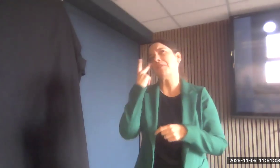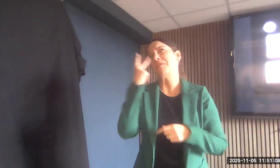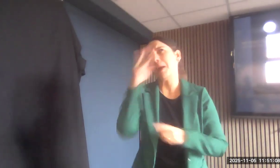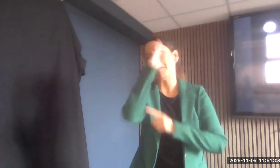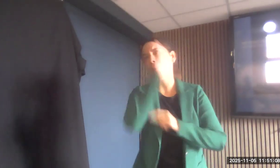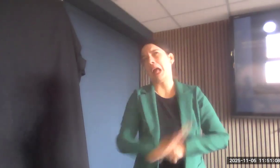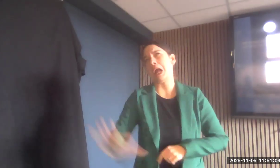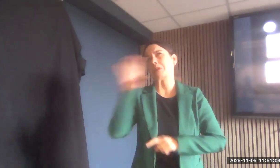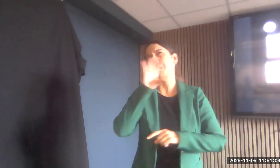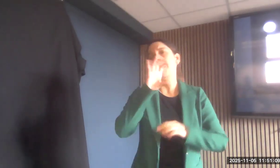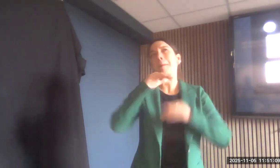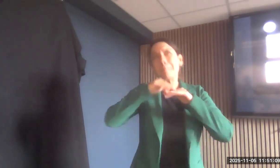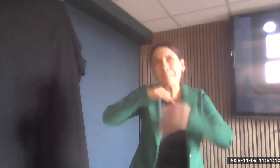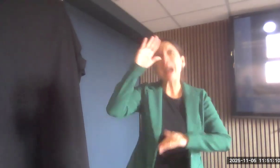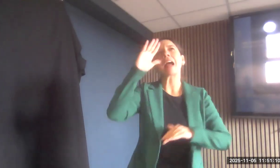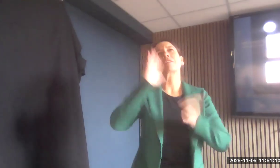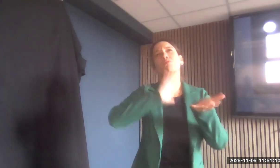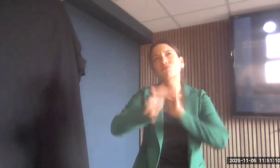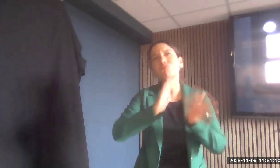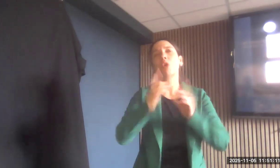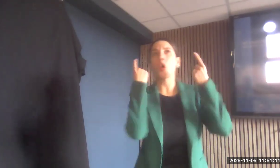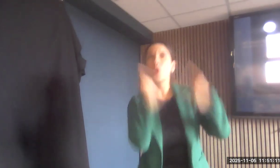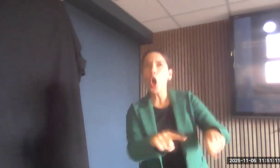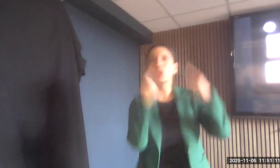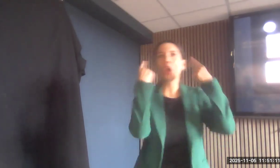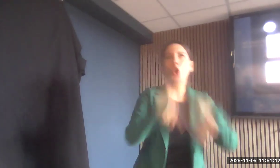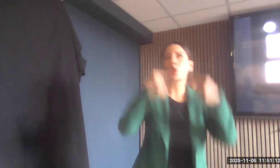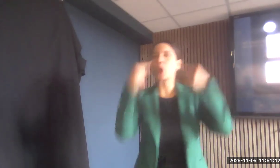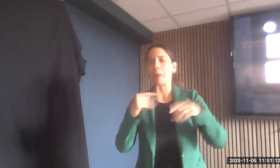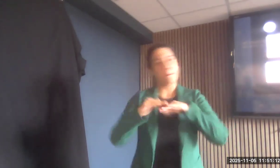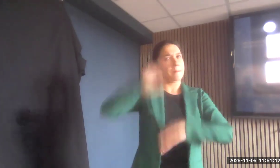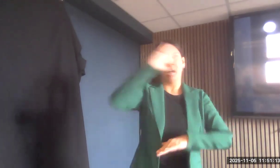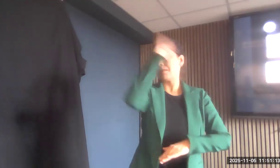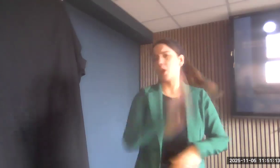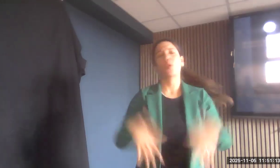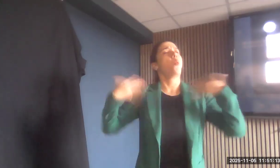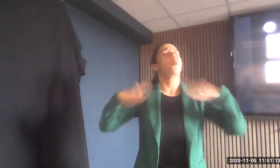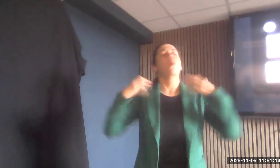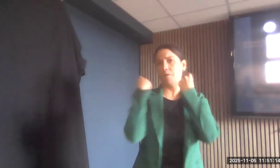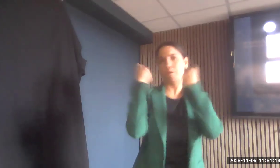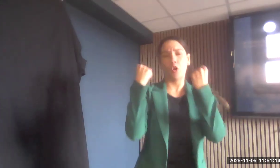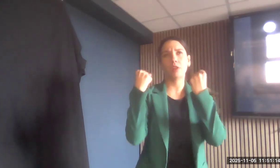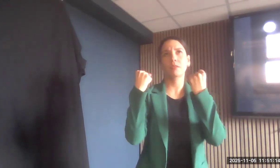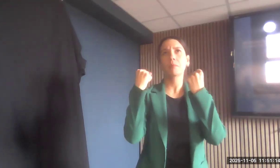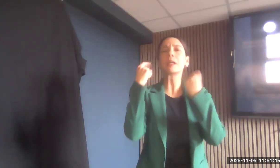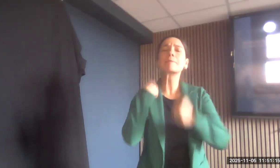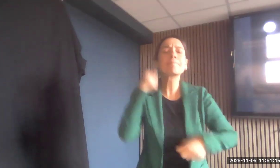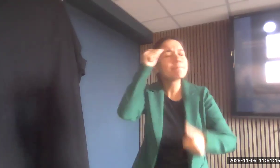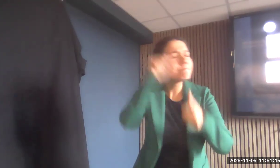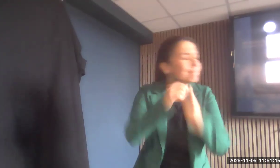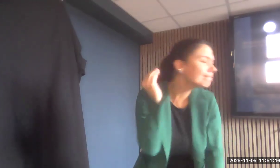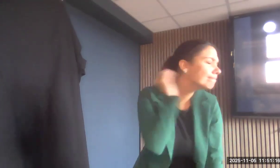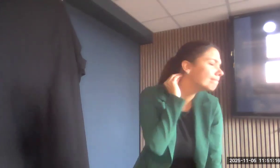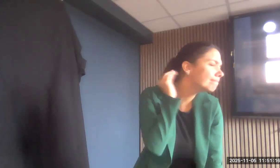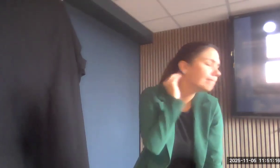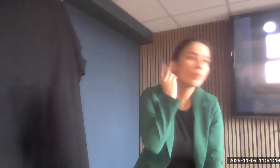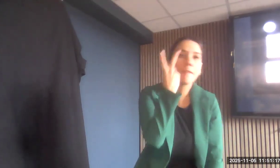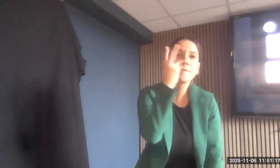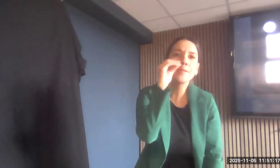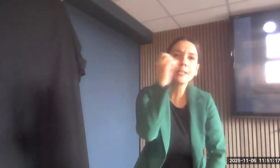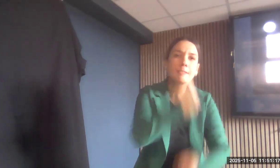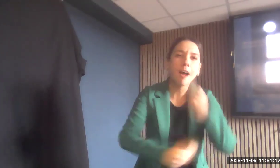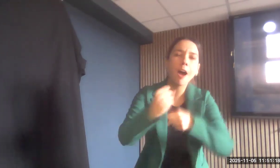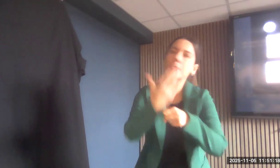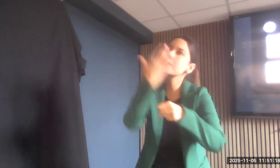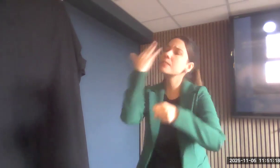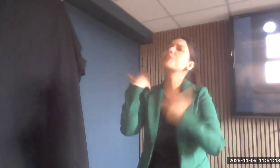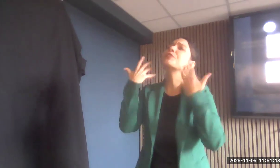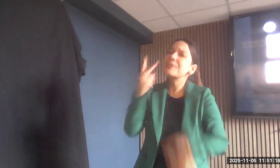We see some change has happened. Most people in Brazil sign this sign for AGAINST.